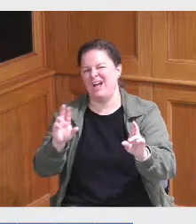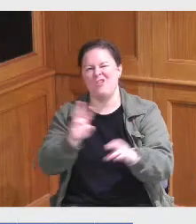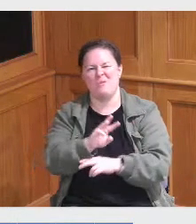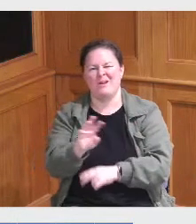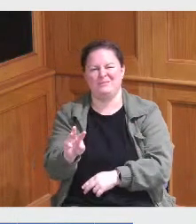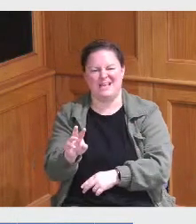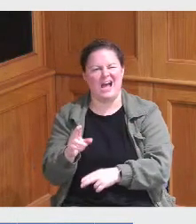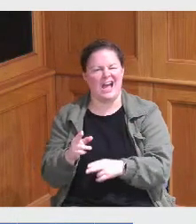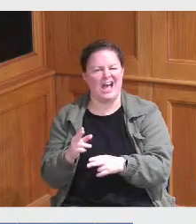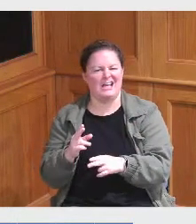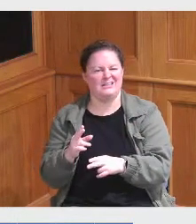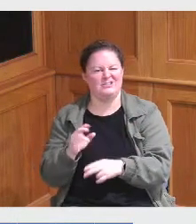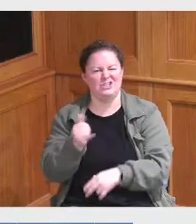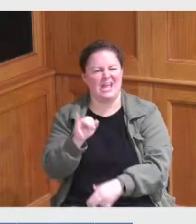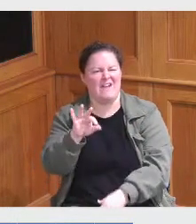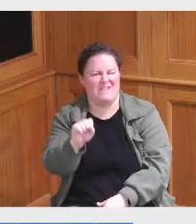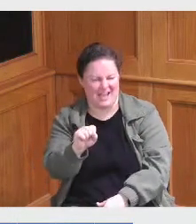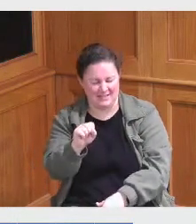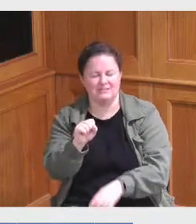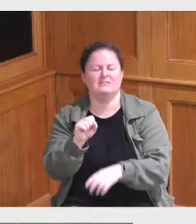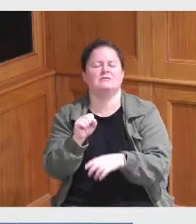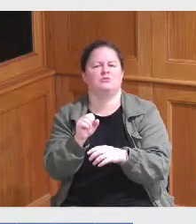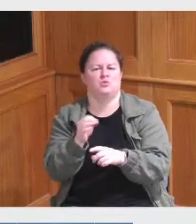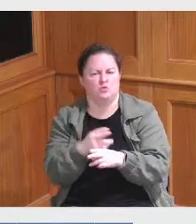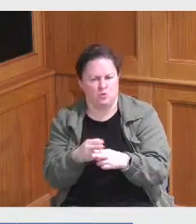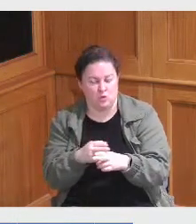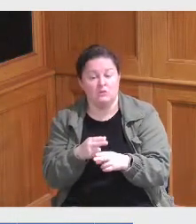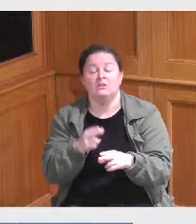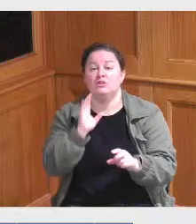they look at the calendar they click on it you guys know how this works you look at an event and